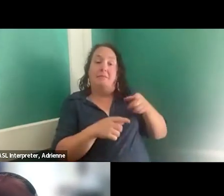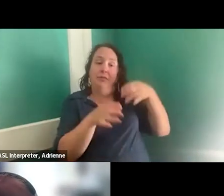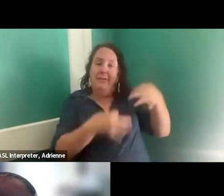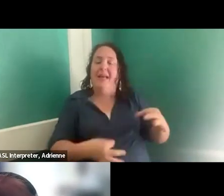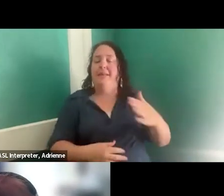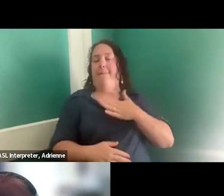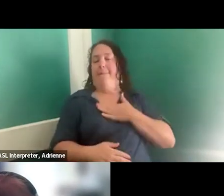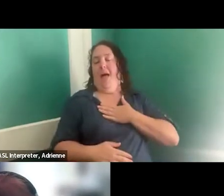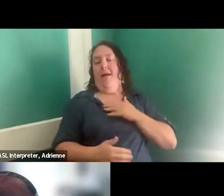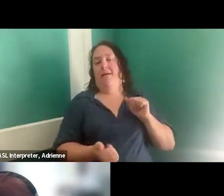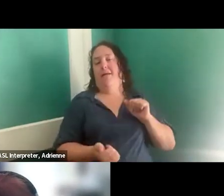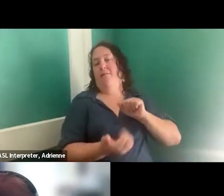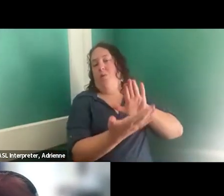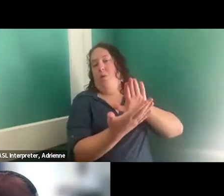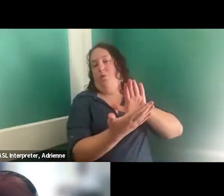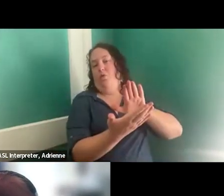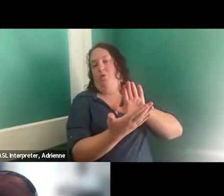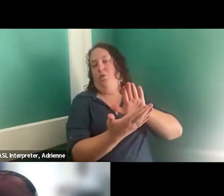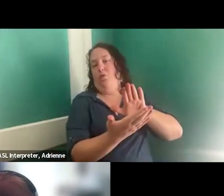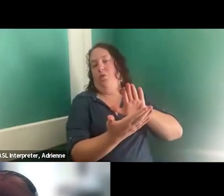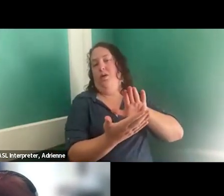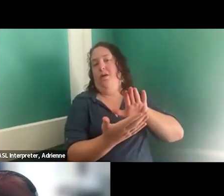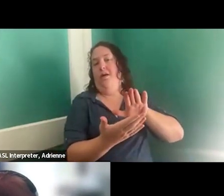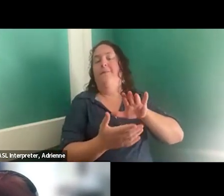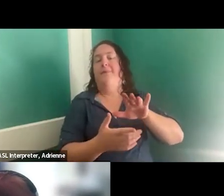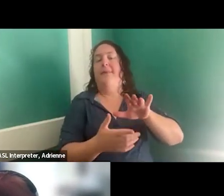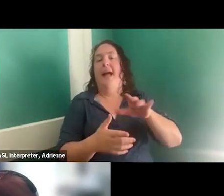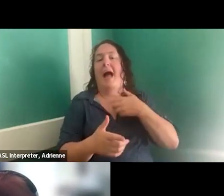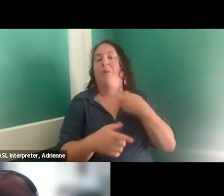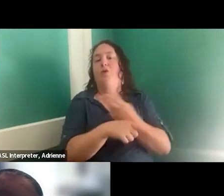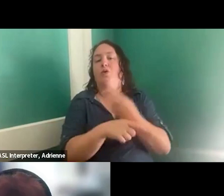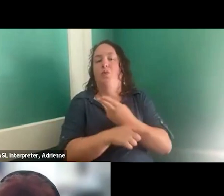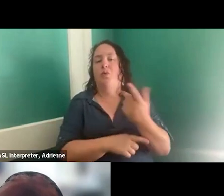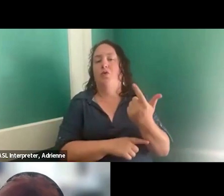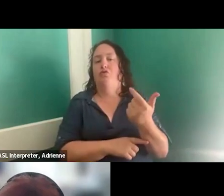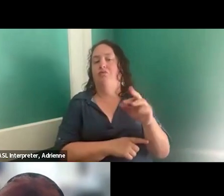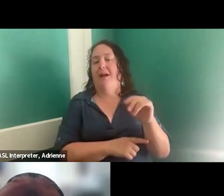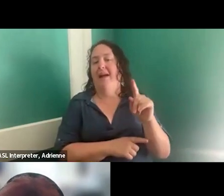In graphics.